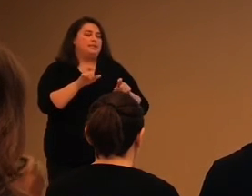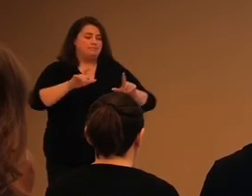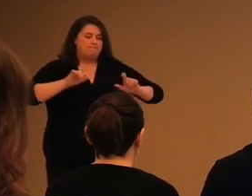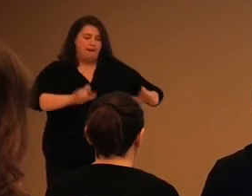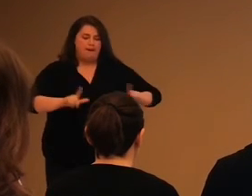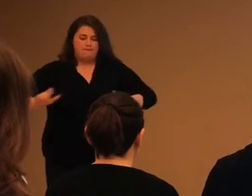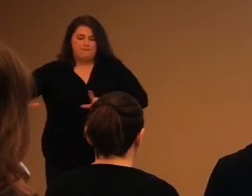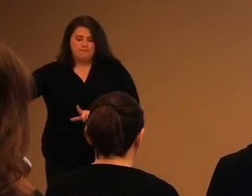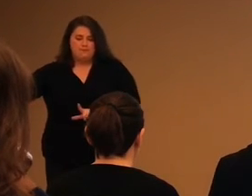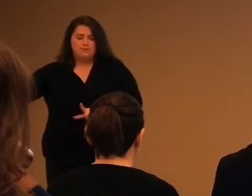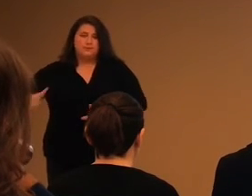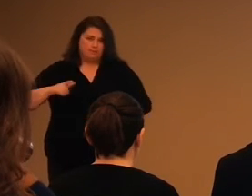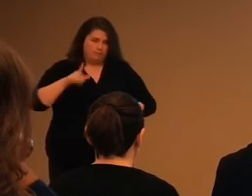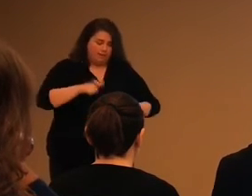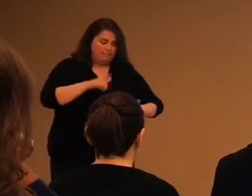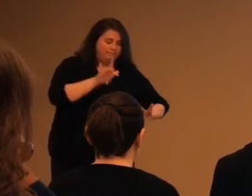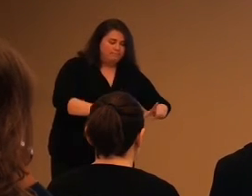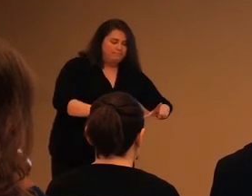buttons that have to be described to all of the